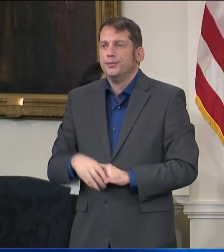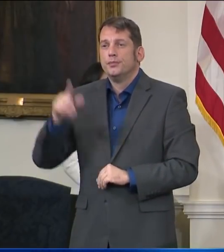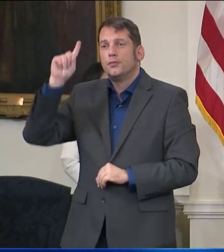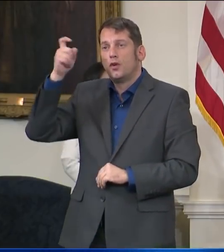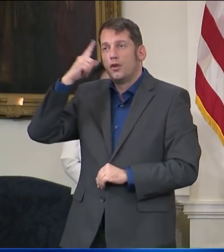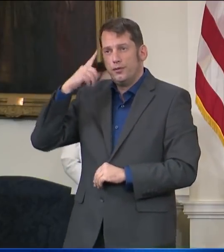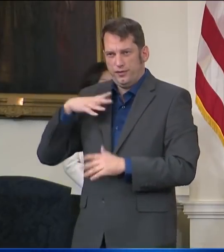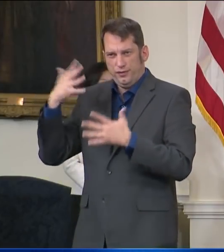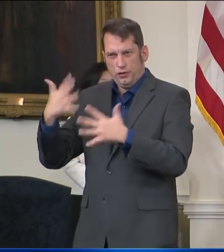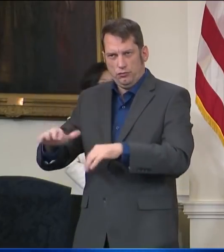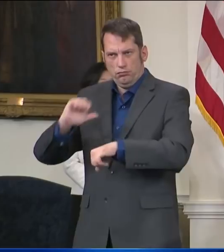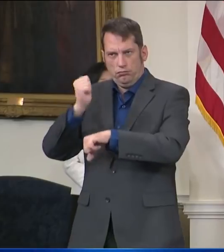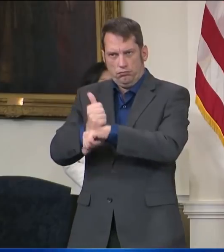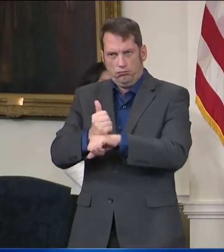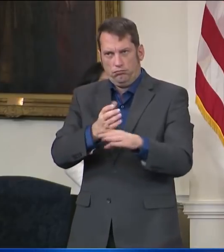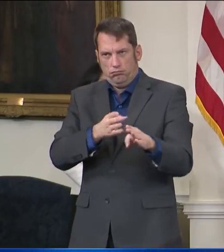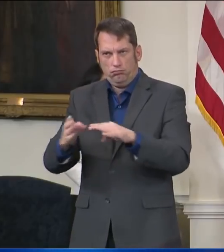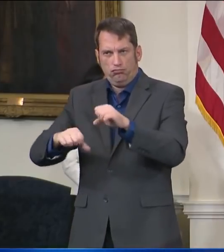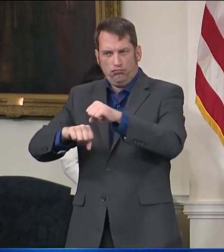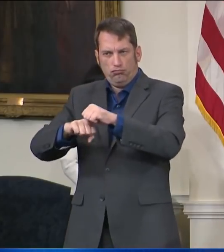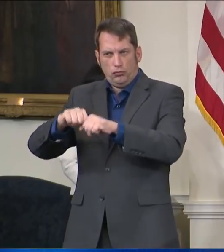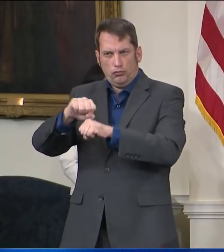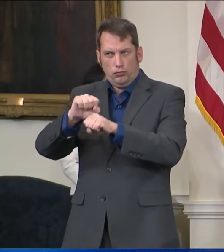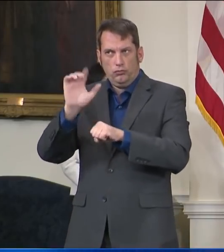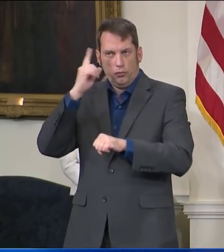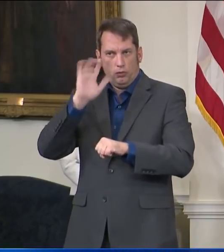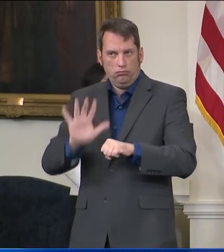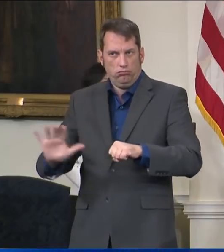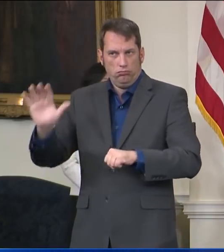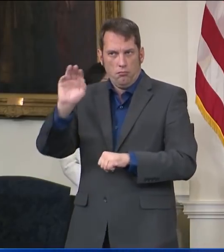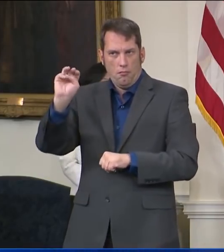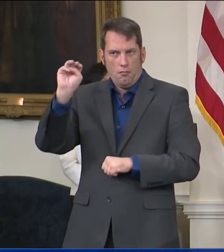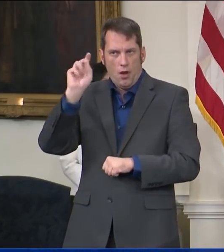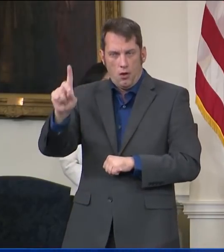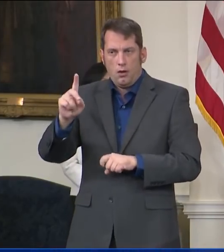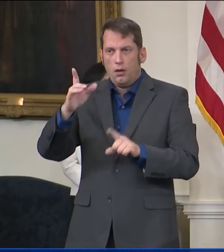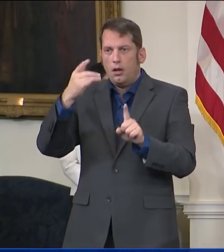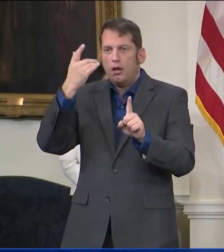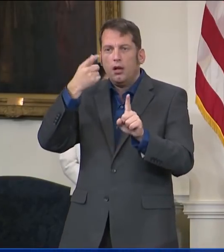THE GOVERNOR AND THE STATE HAS CREATED A REALLY A STATEWIDE PLAN.